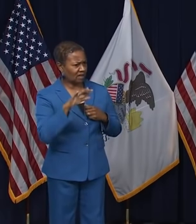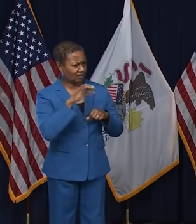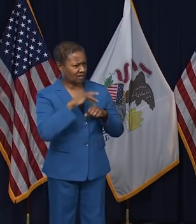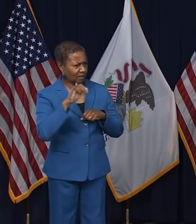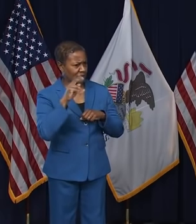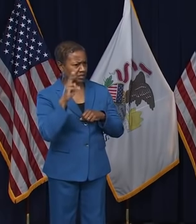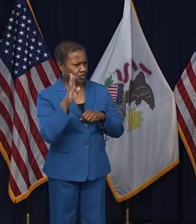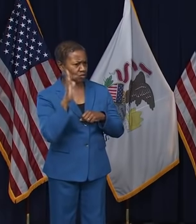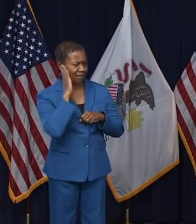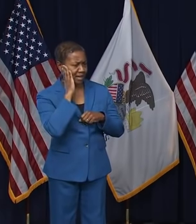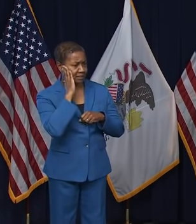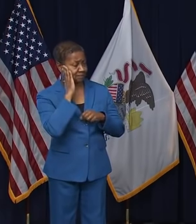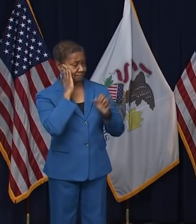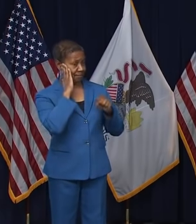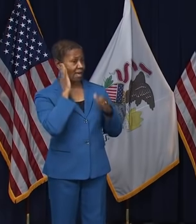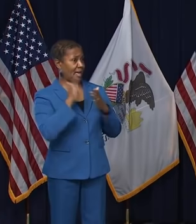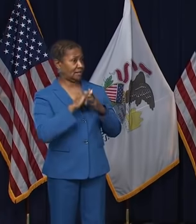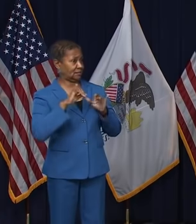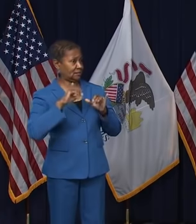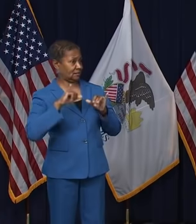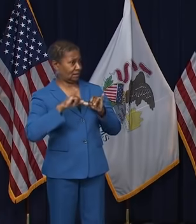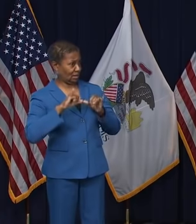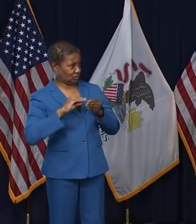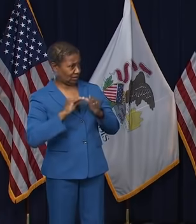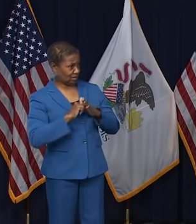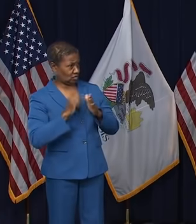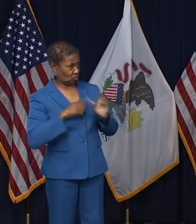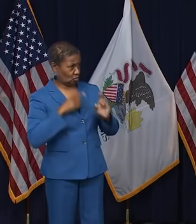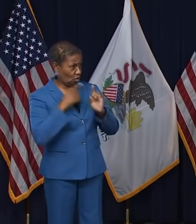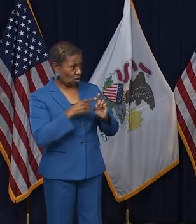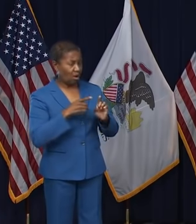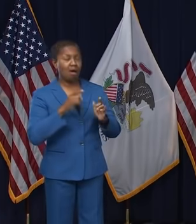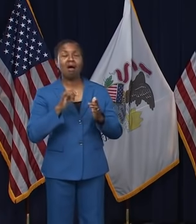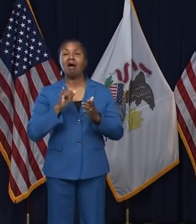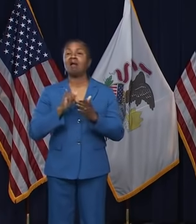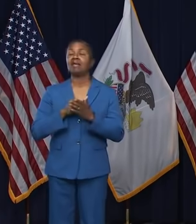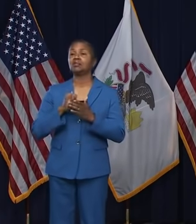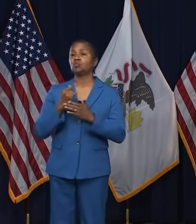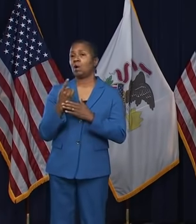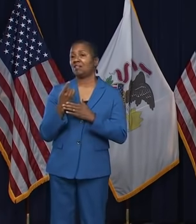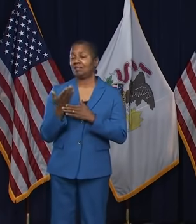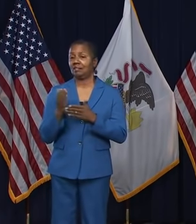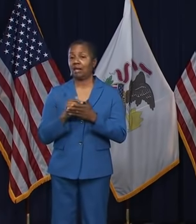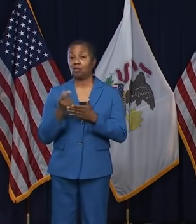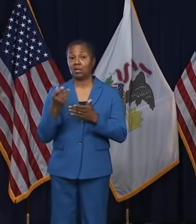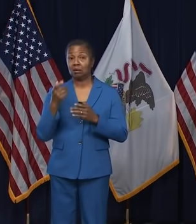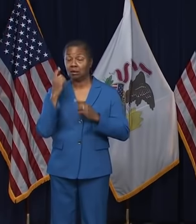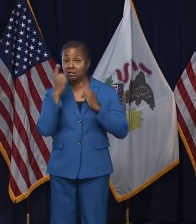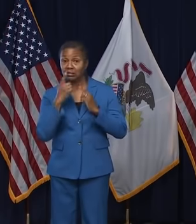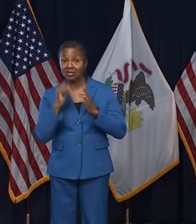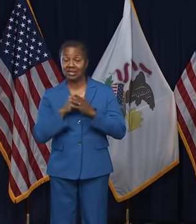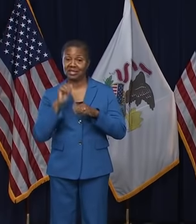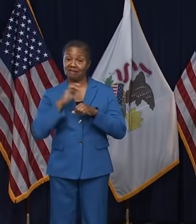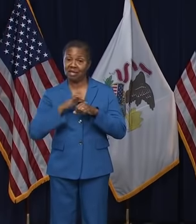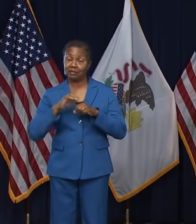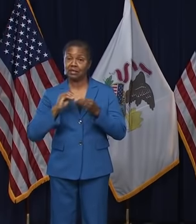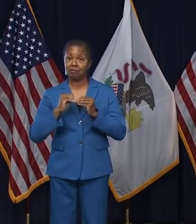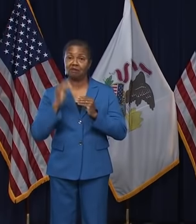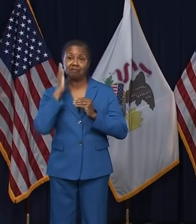Will be performed Back with goodbye of the building Yep I